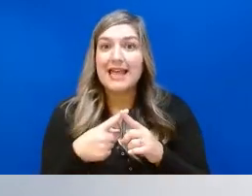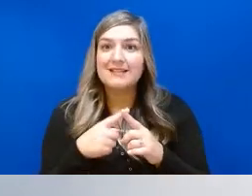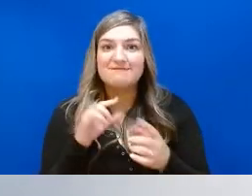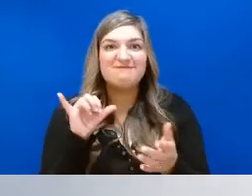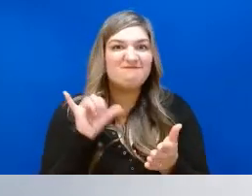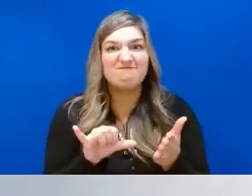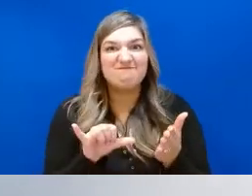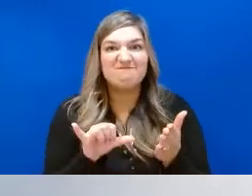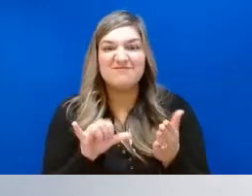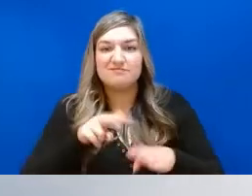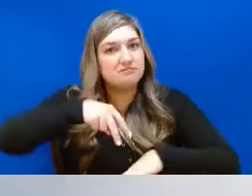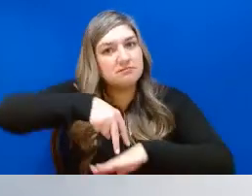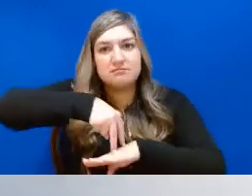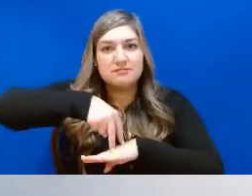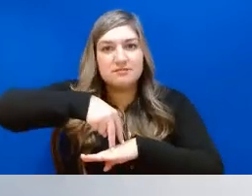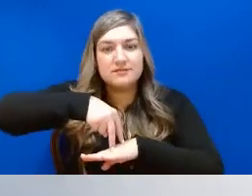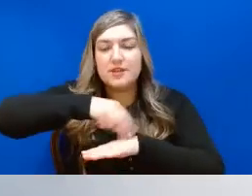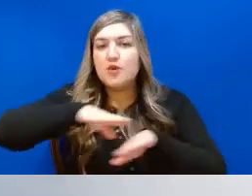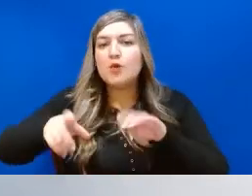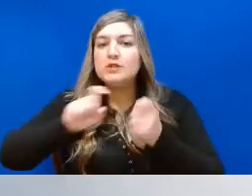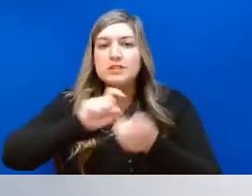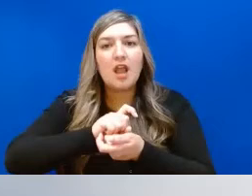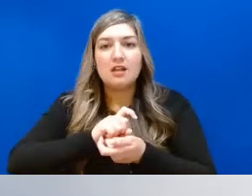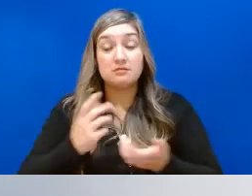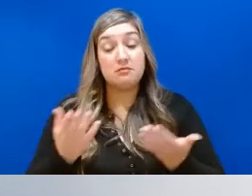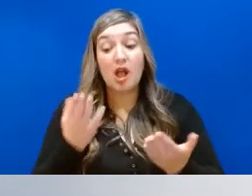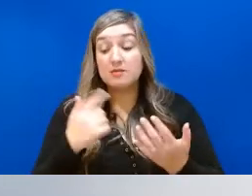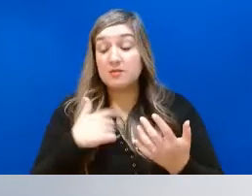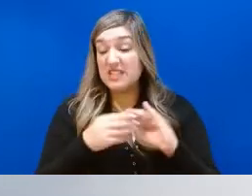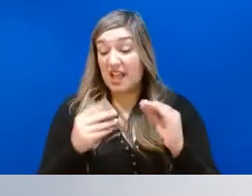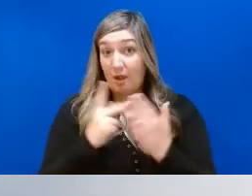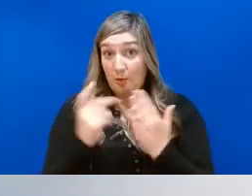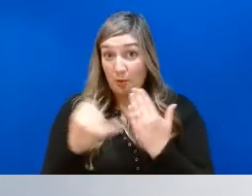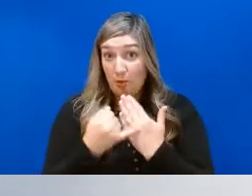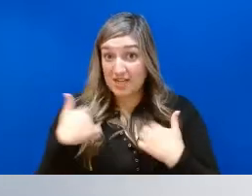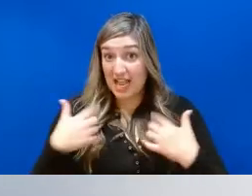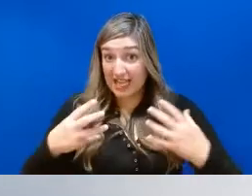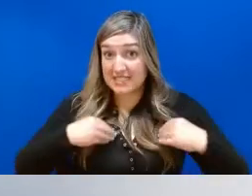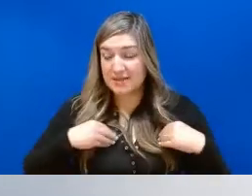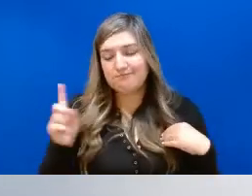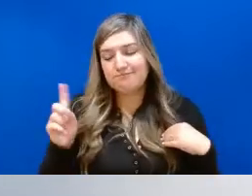or I might want to limit my role in what ideal. And it's important for you to start putting yourself first and